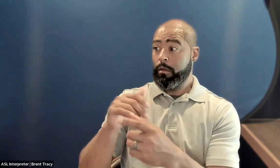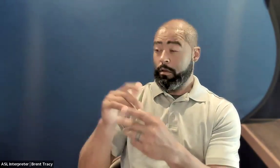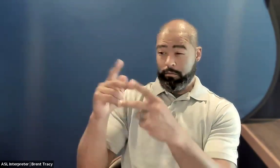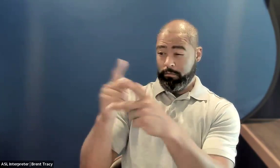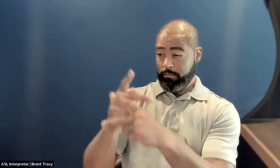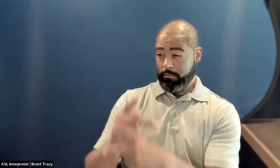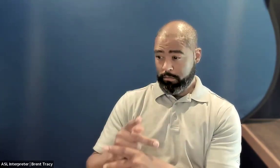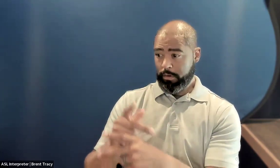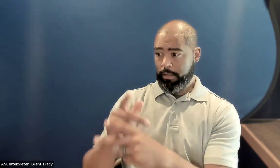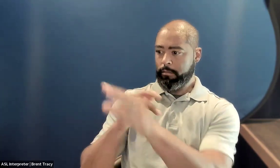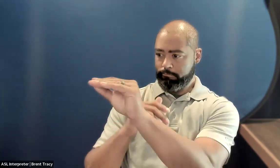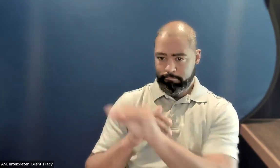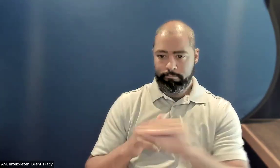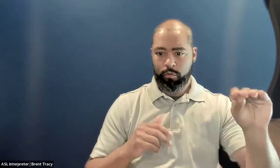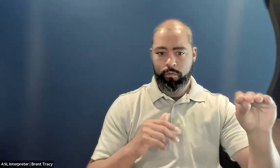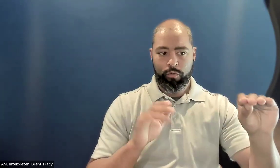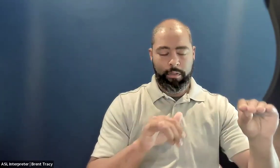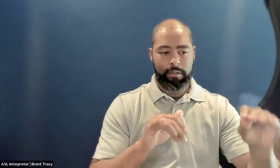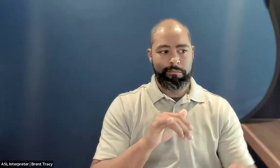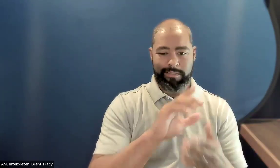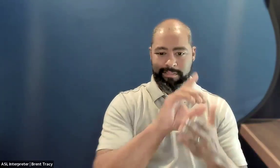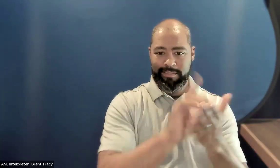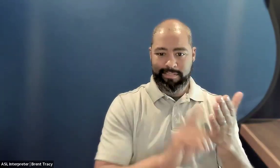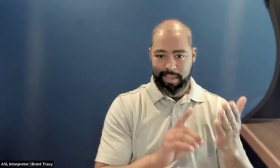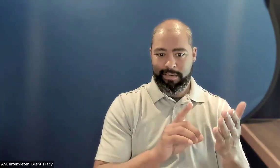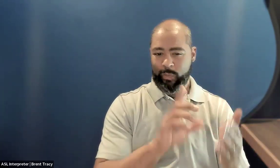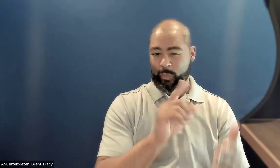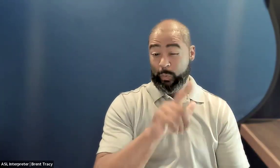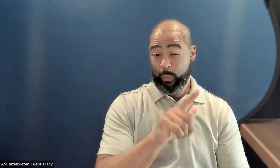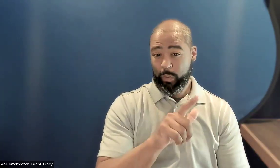So it is a helpful place to go if the starting set of